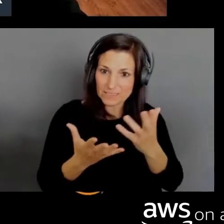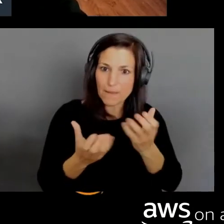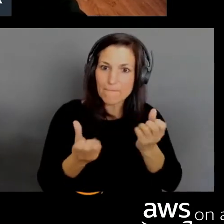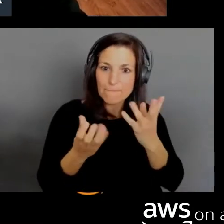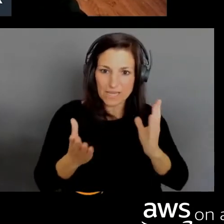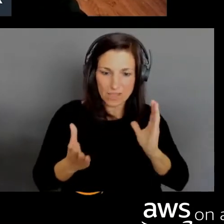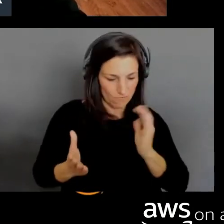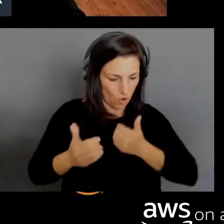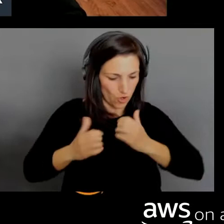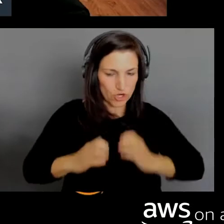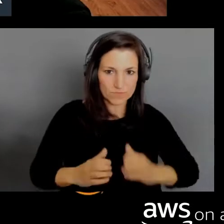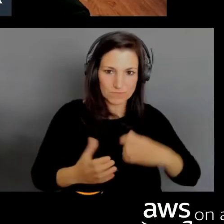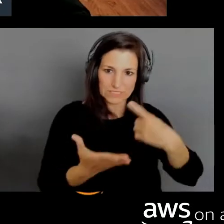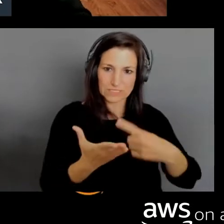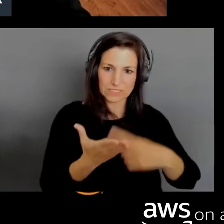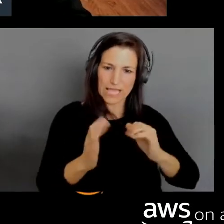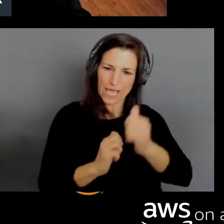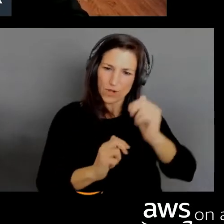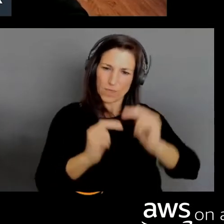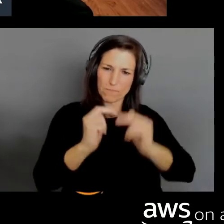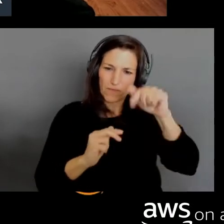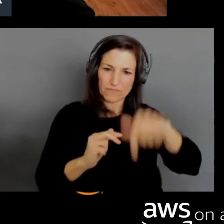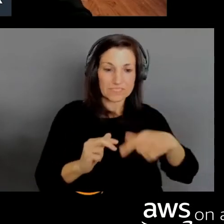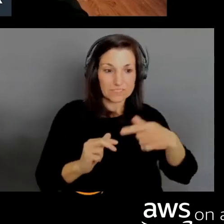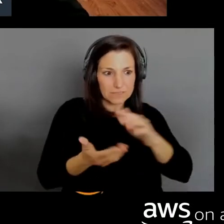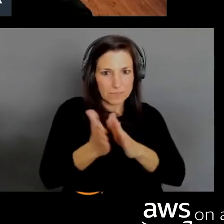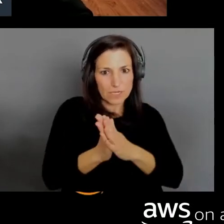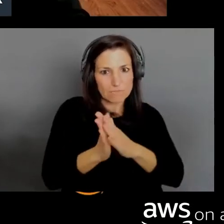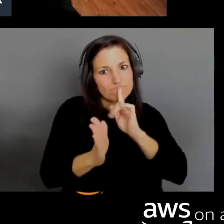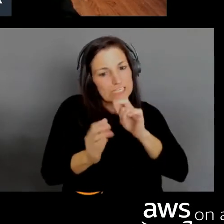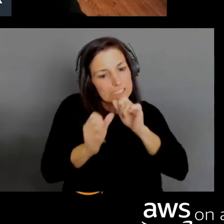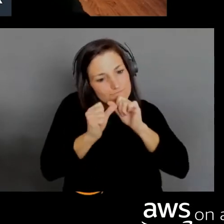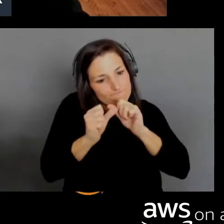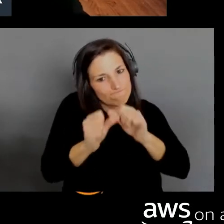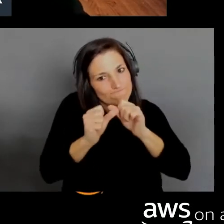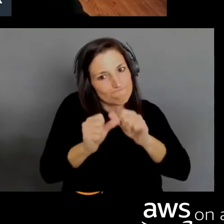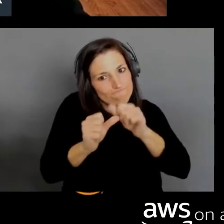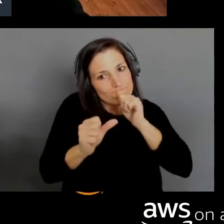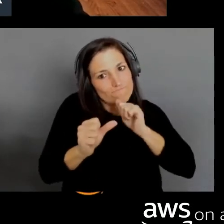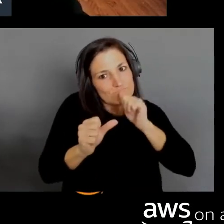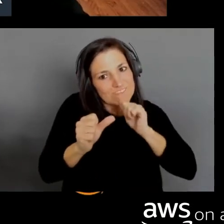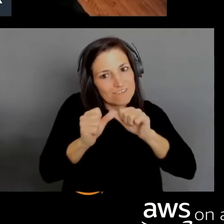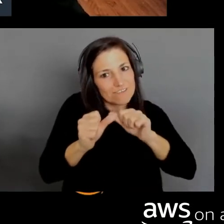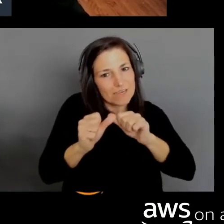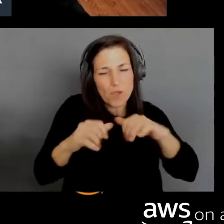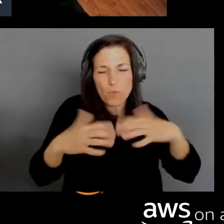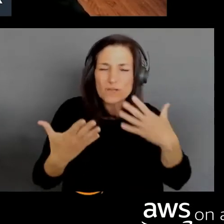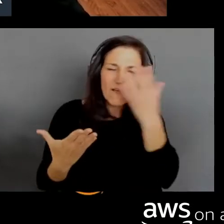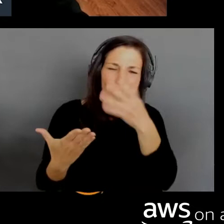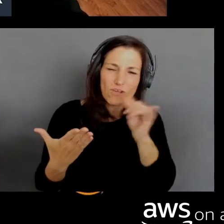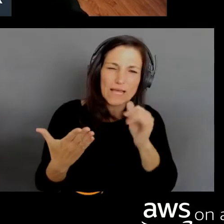how do we build this to be resilient? And we think about what does that look like in a multi-region architecture? So I have a little demo today